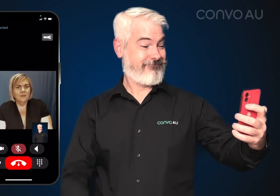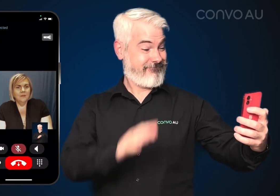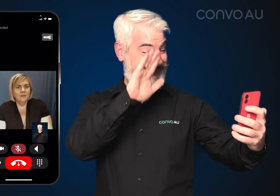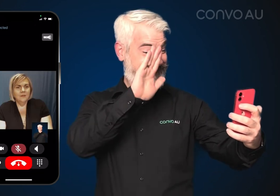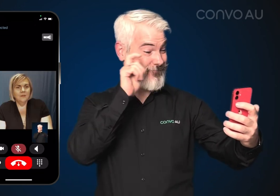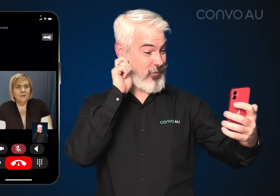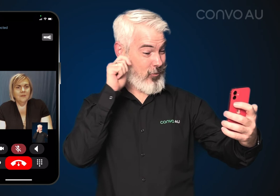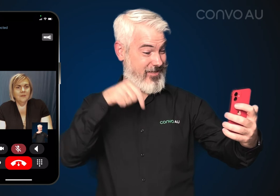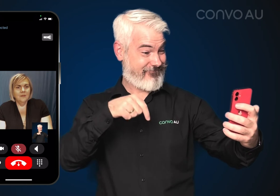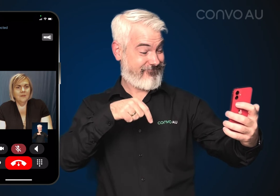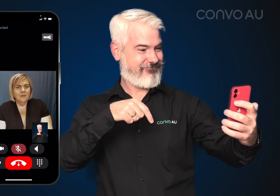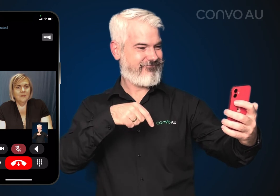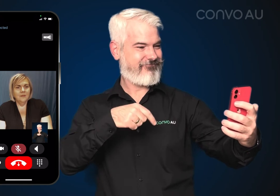Hello, Todd here,